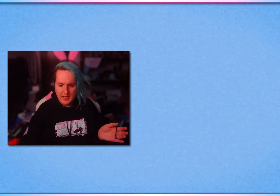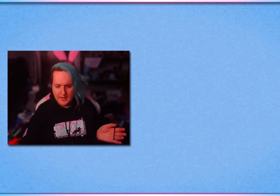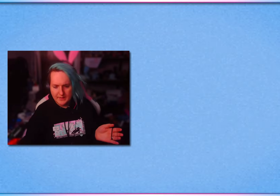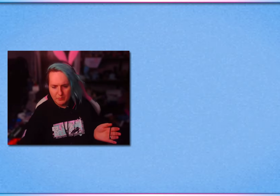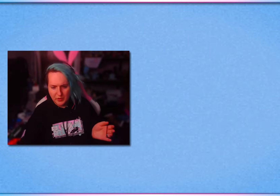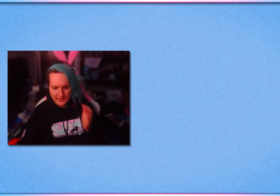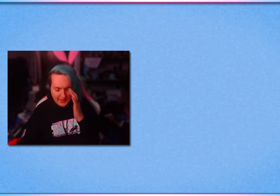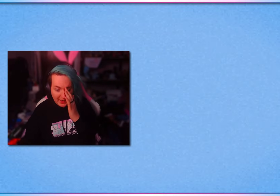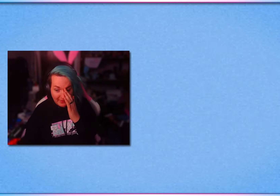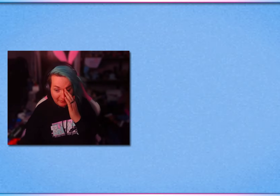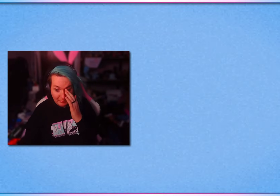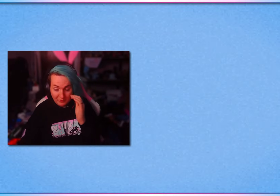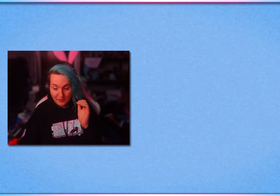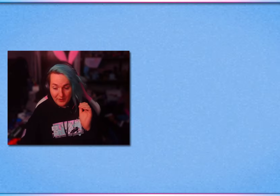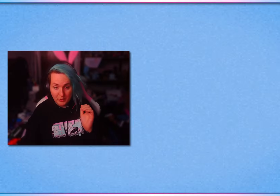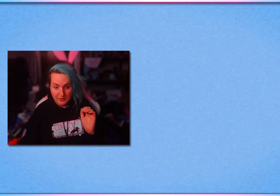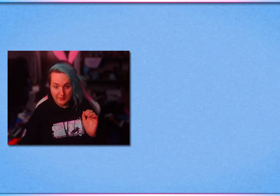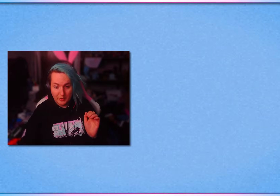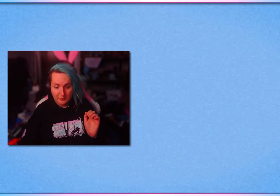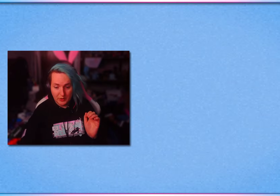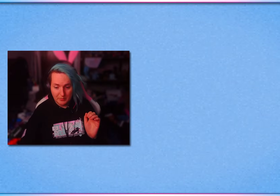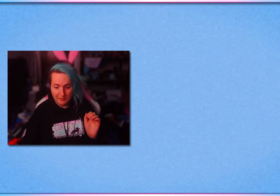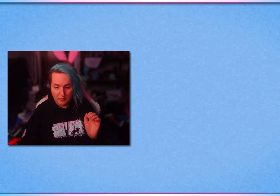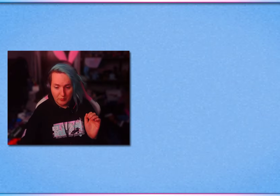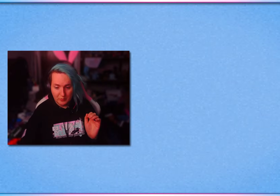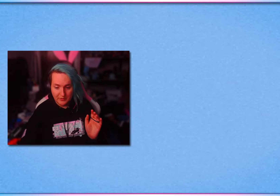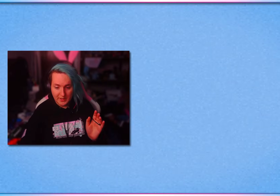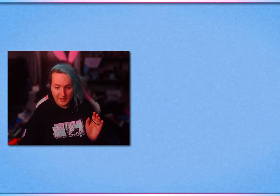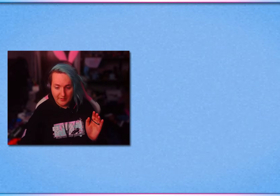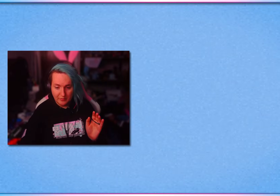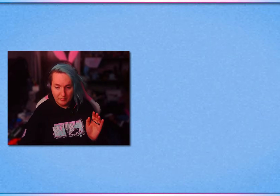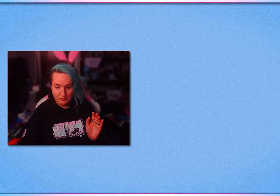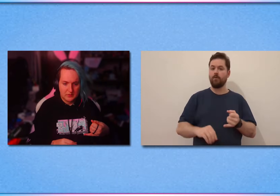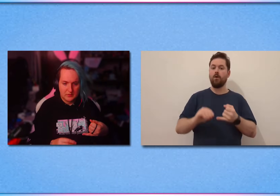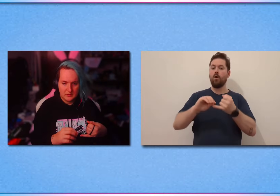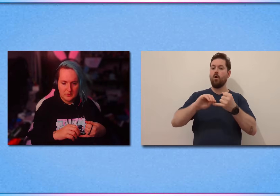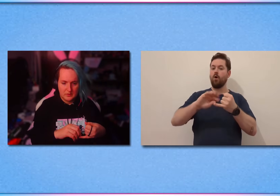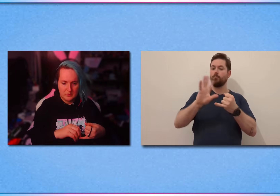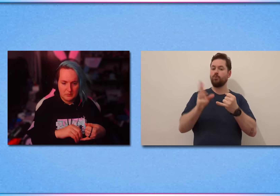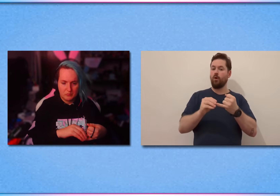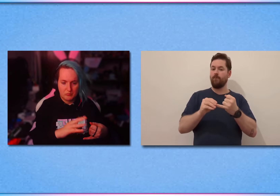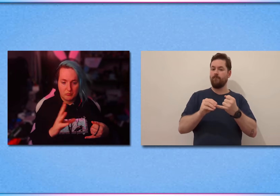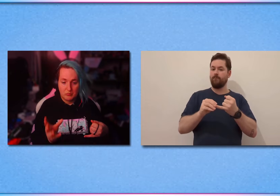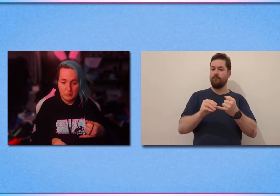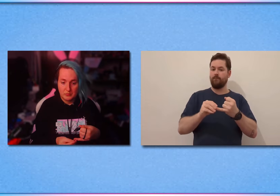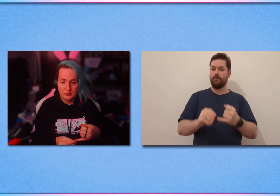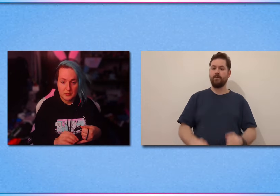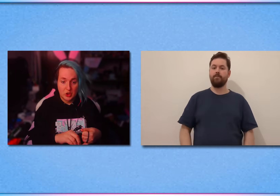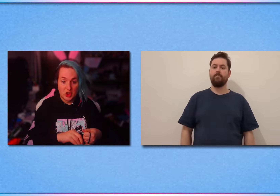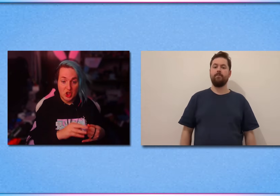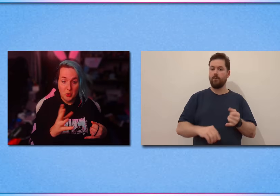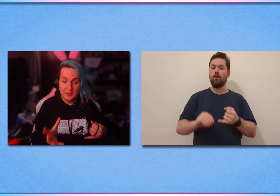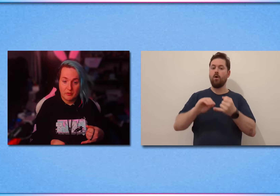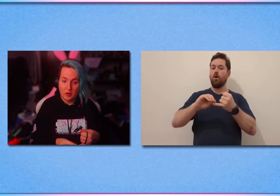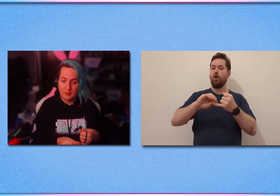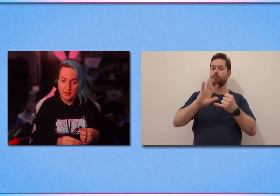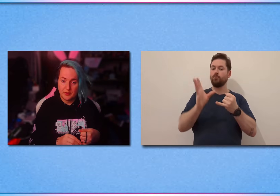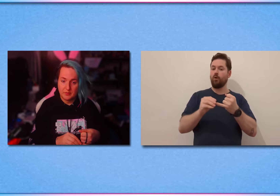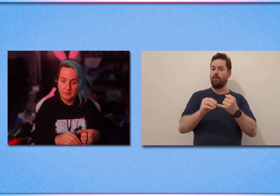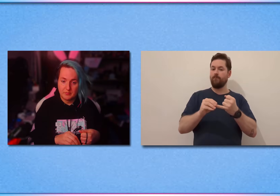And we then have a specific unique sign for Ubisoft which is... Ubisoft